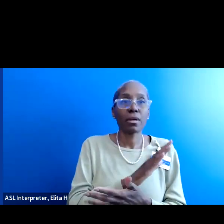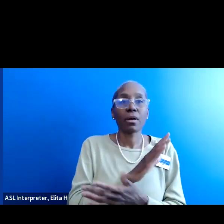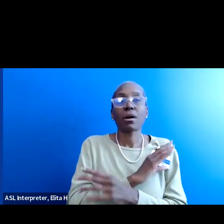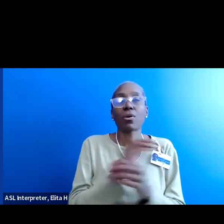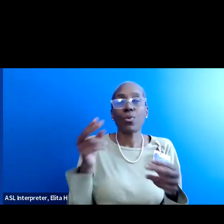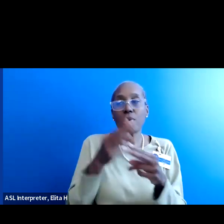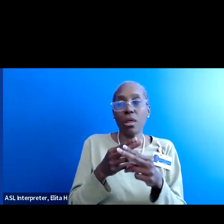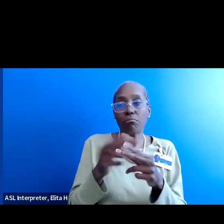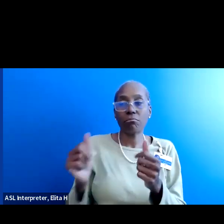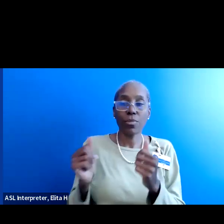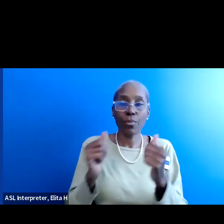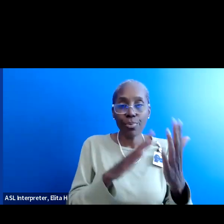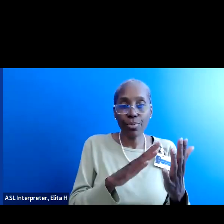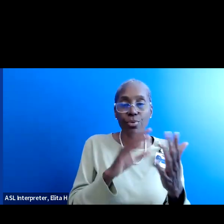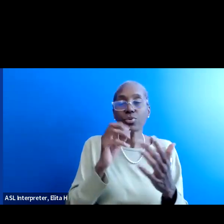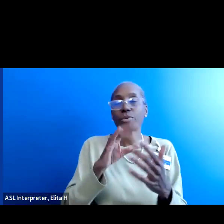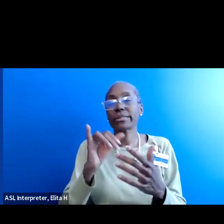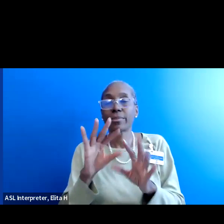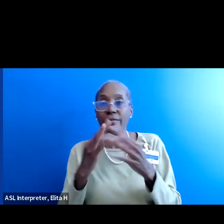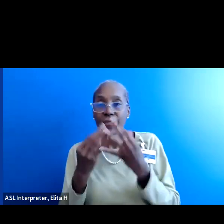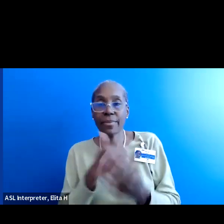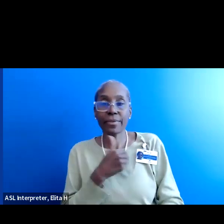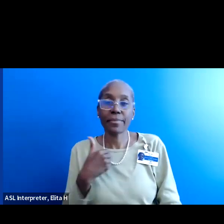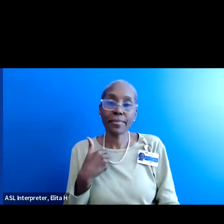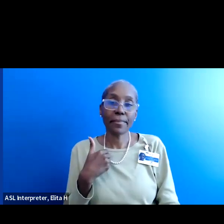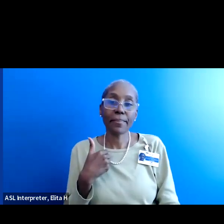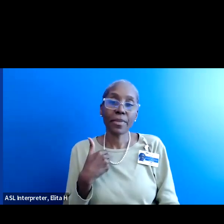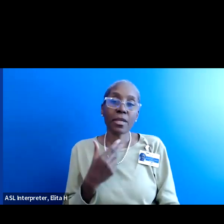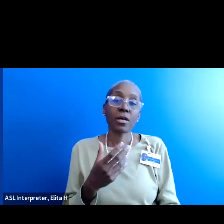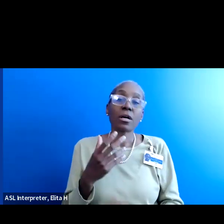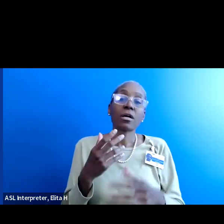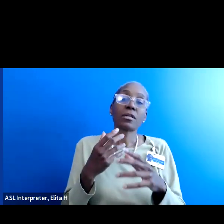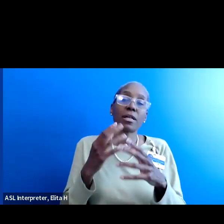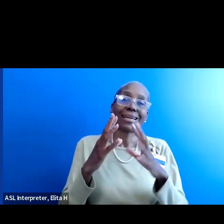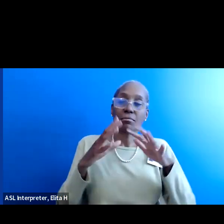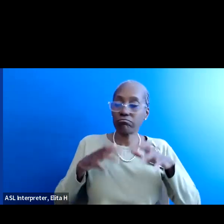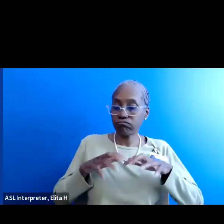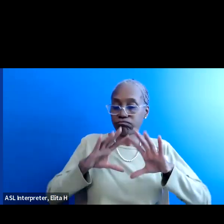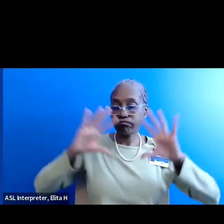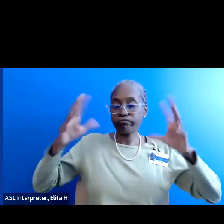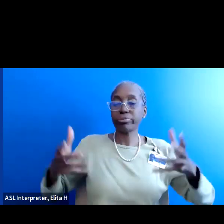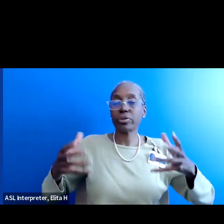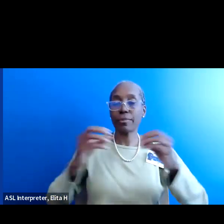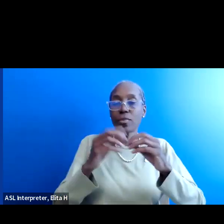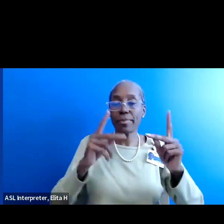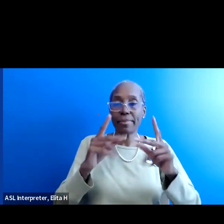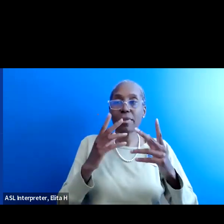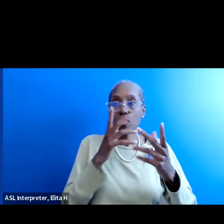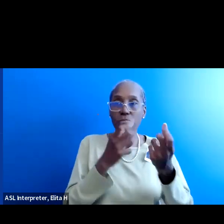or same thing for a family member, strength and numbers type approach. Become familiar with resident rights and facility requirements,